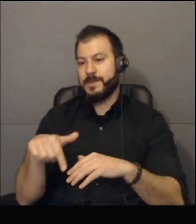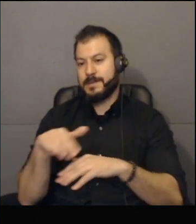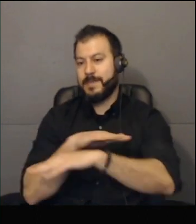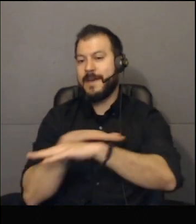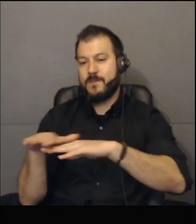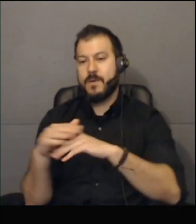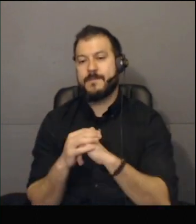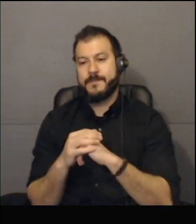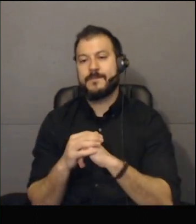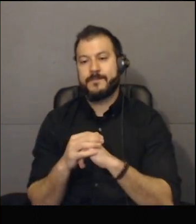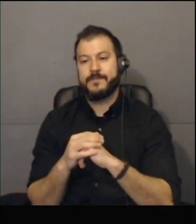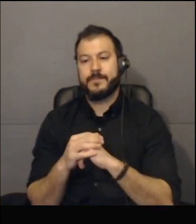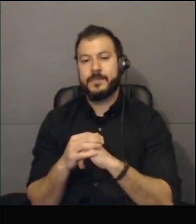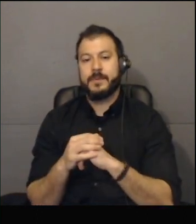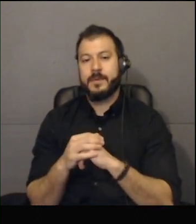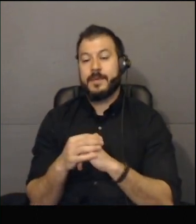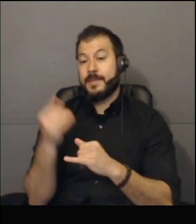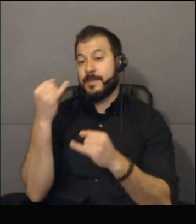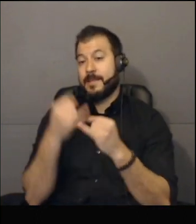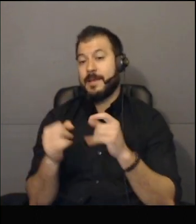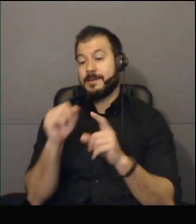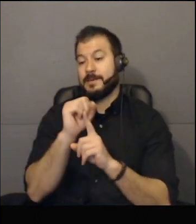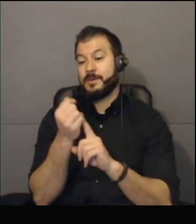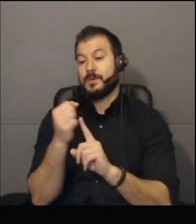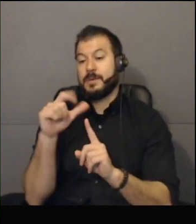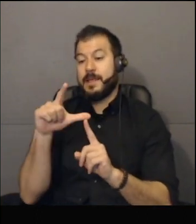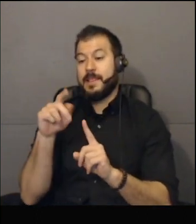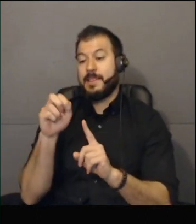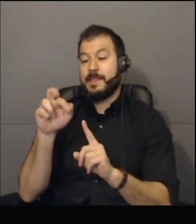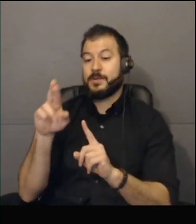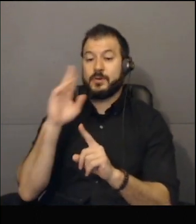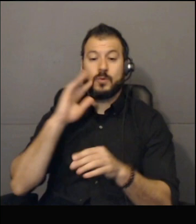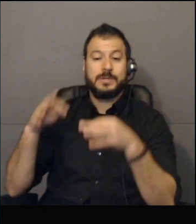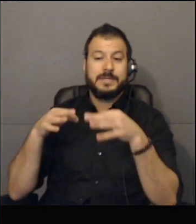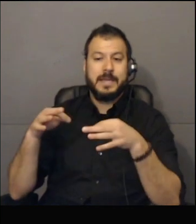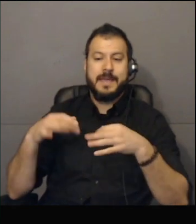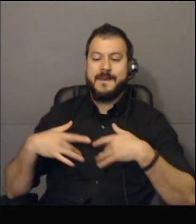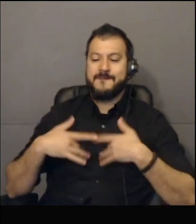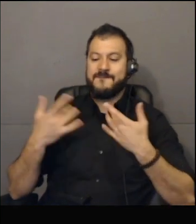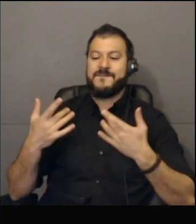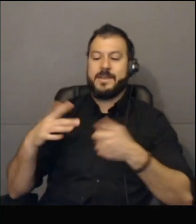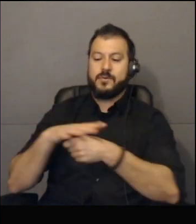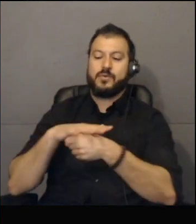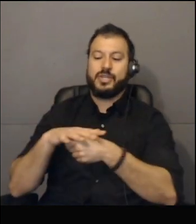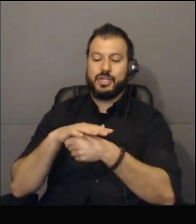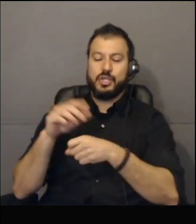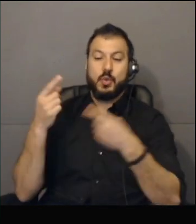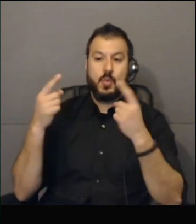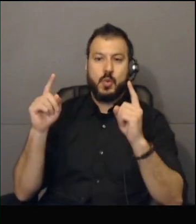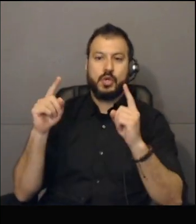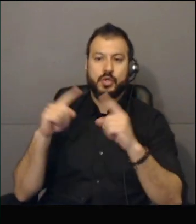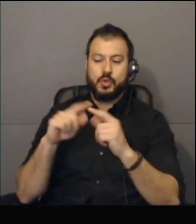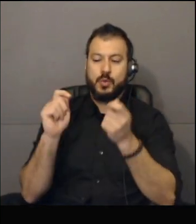For the last scenario, Lester will describe how event triggering works in order to modify the standing by levels.